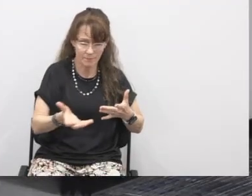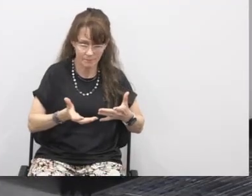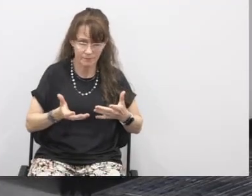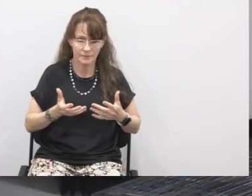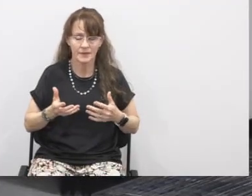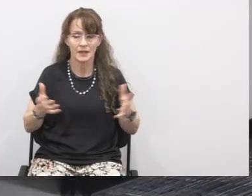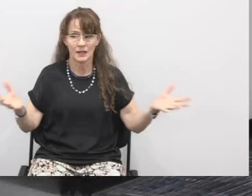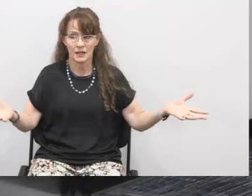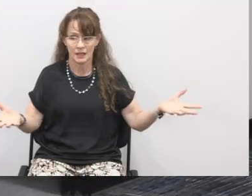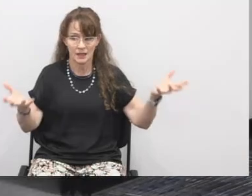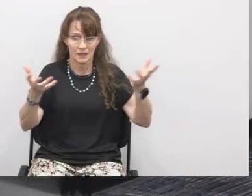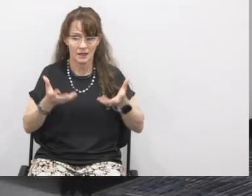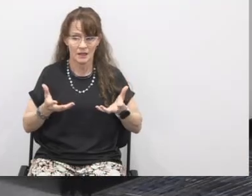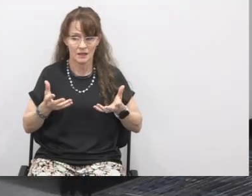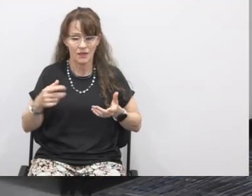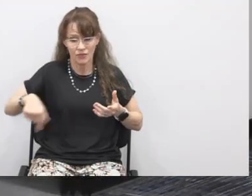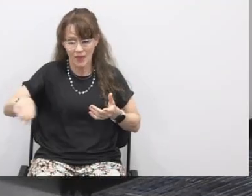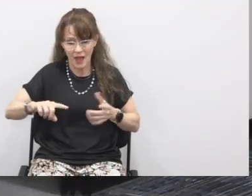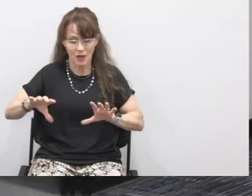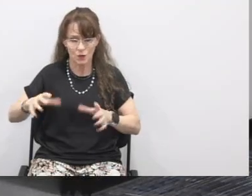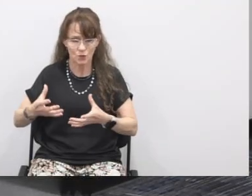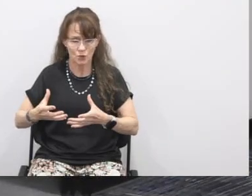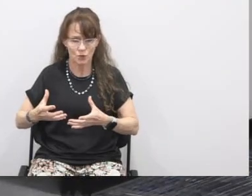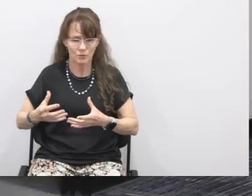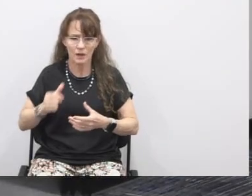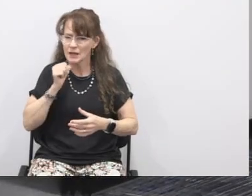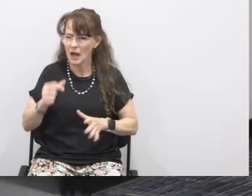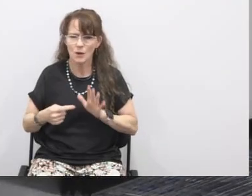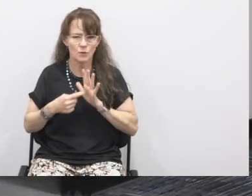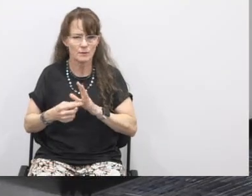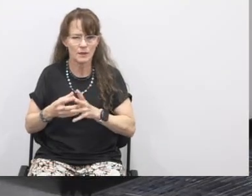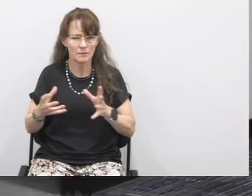that were underrepresented, underinvolved,